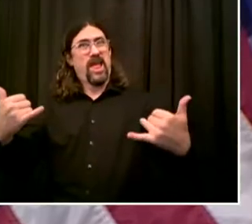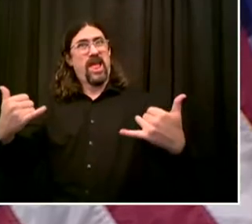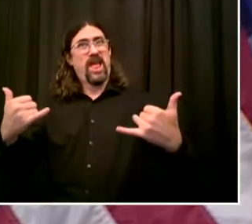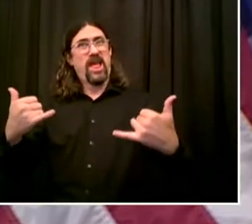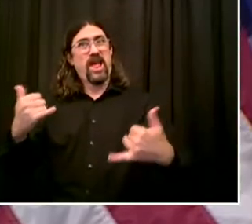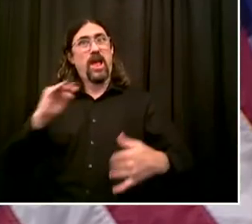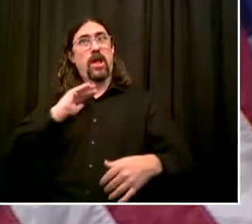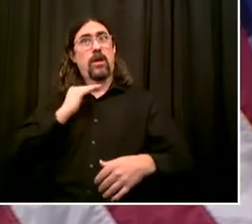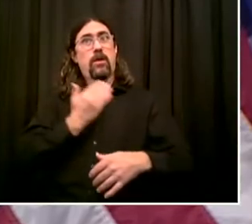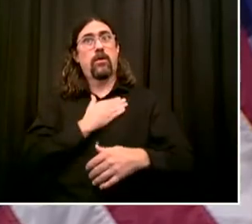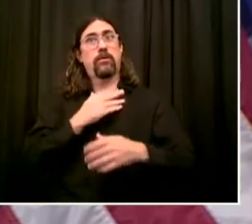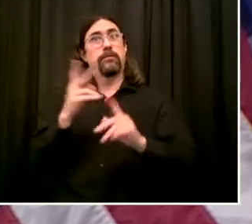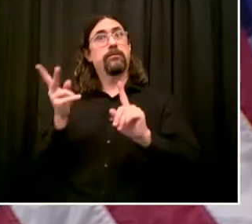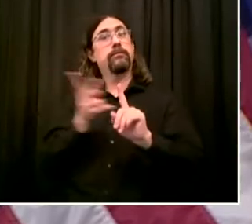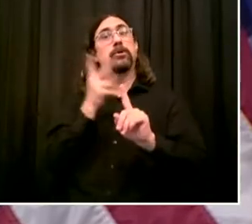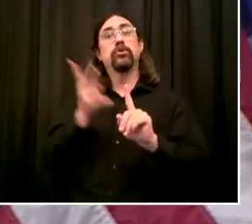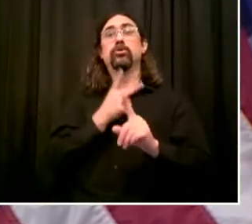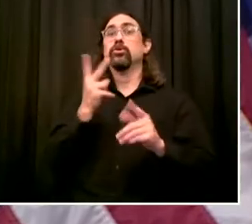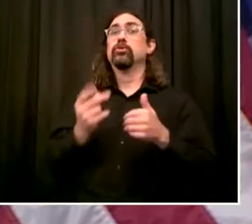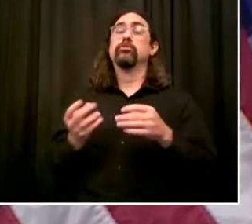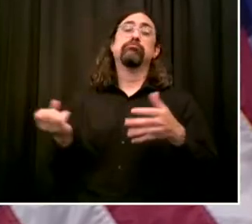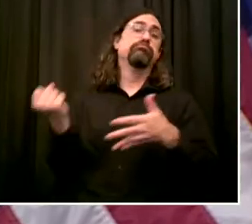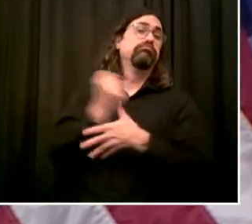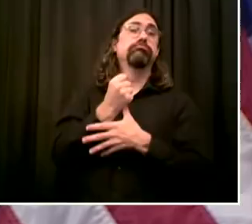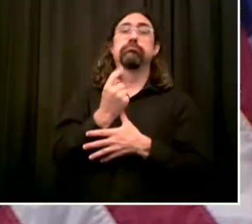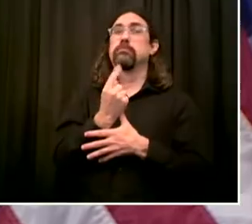AMONGST OTHER ANNOUNCEMENTS TODAY, THE VIOISNSF OENINDG